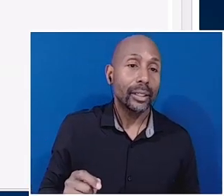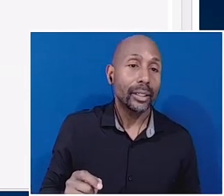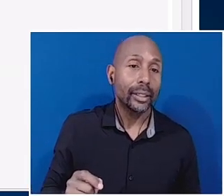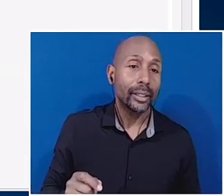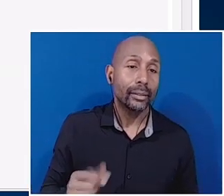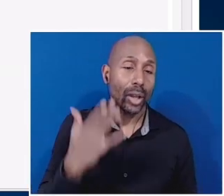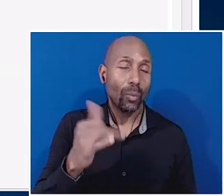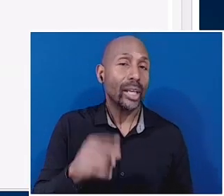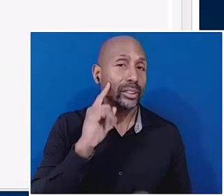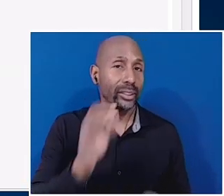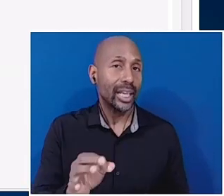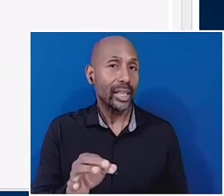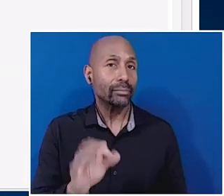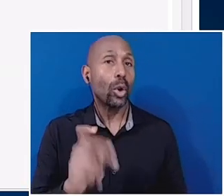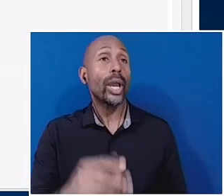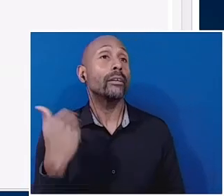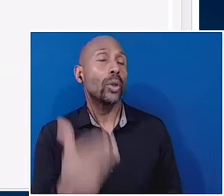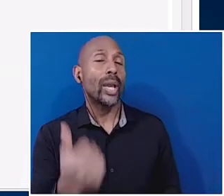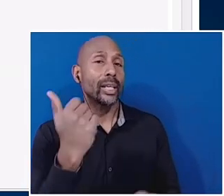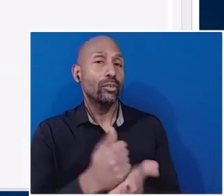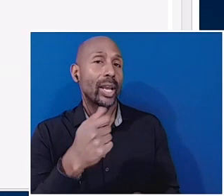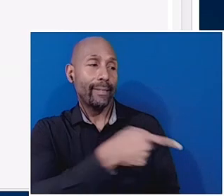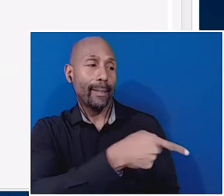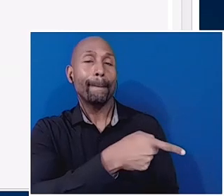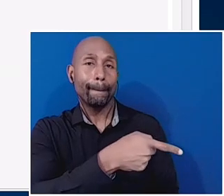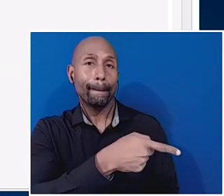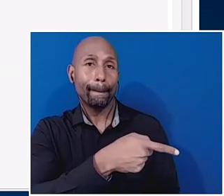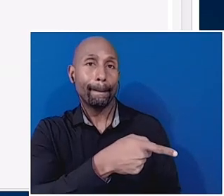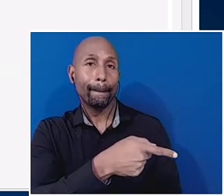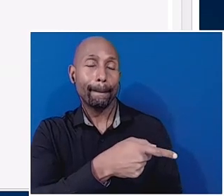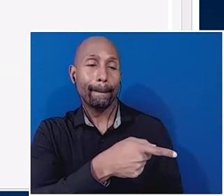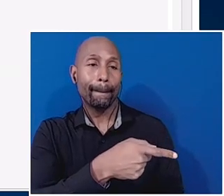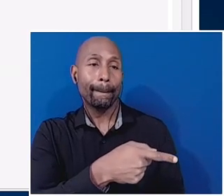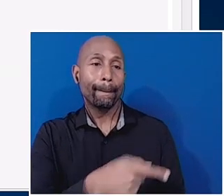institution that was in, you know,- that